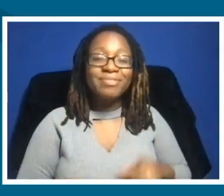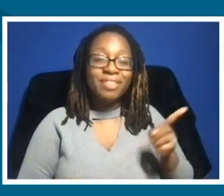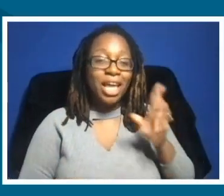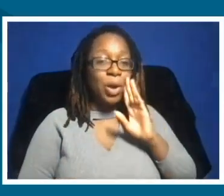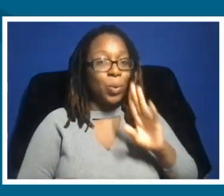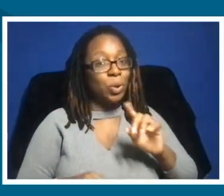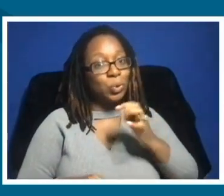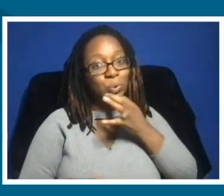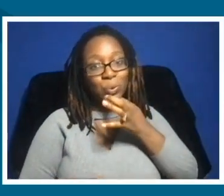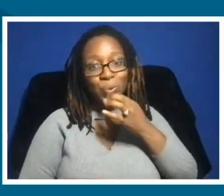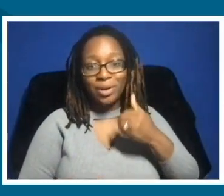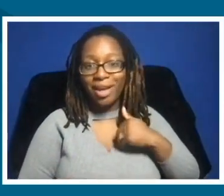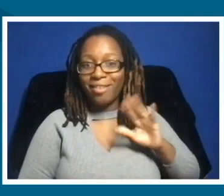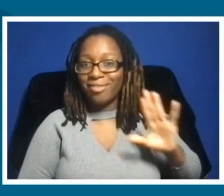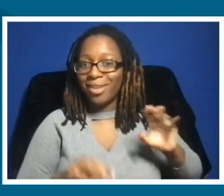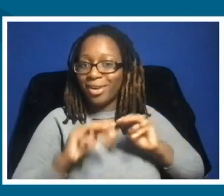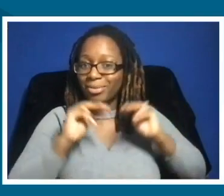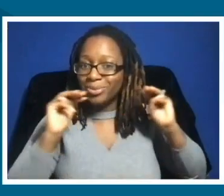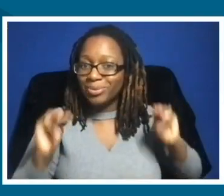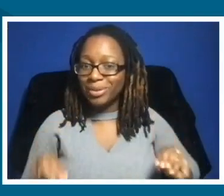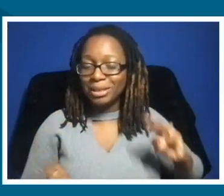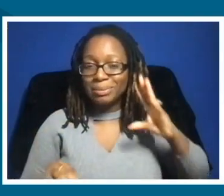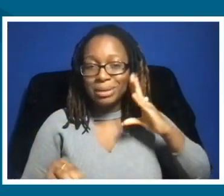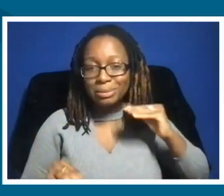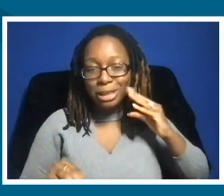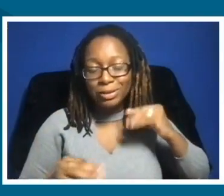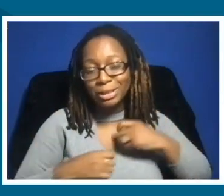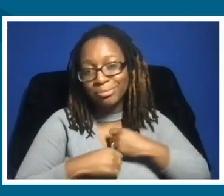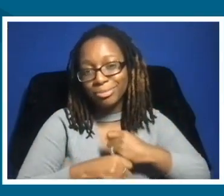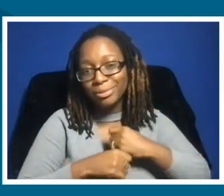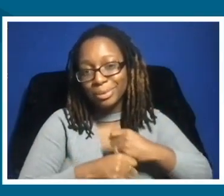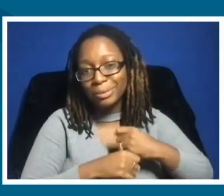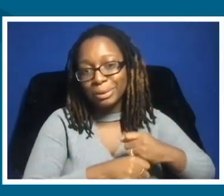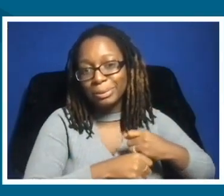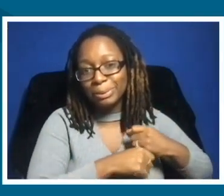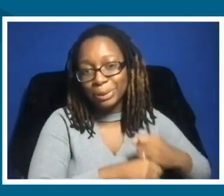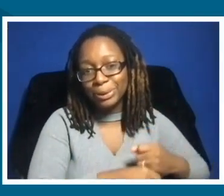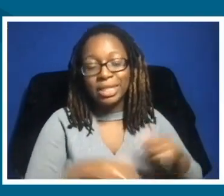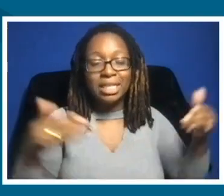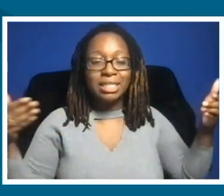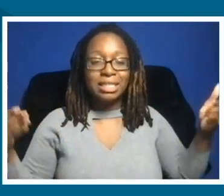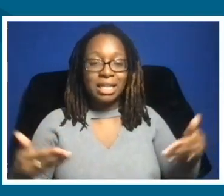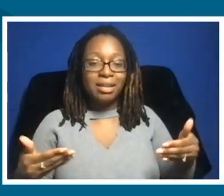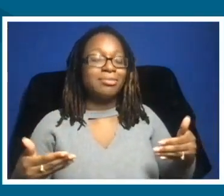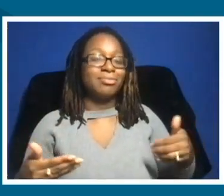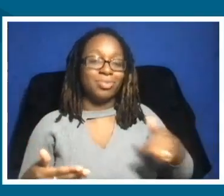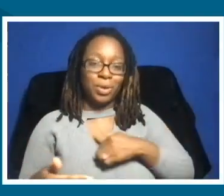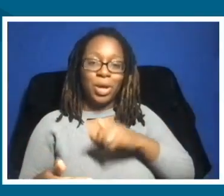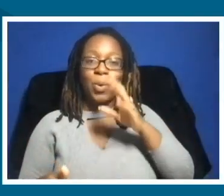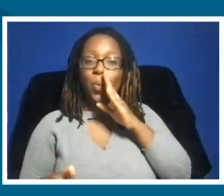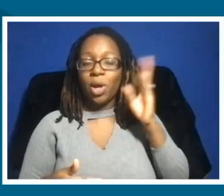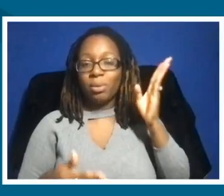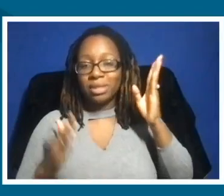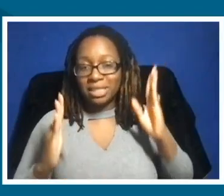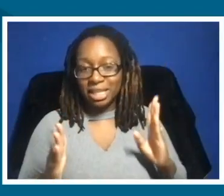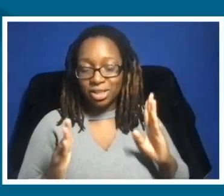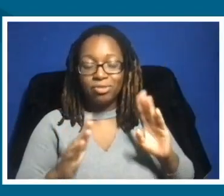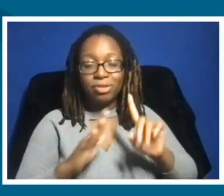streets experiences we'd like to introduce ourselves as today's presenters and then jump right